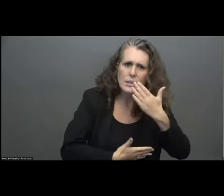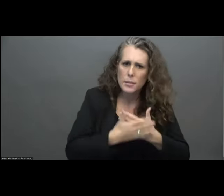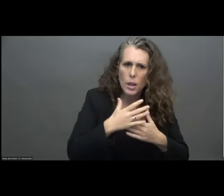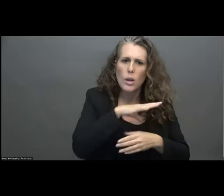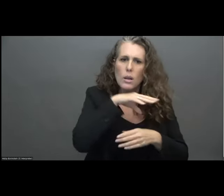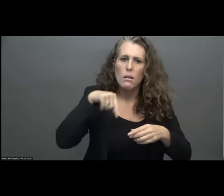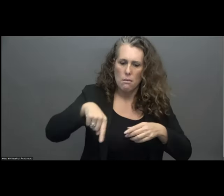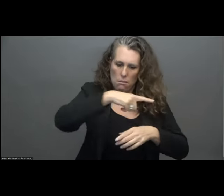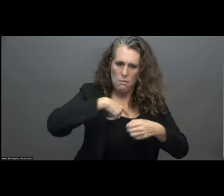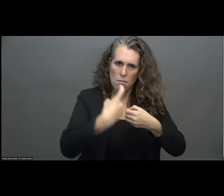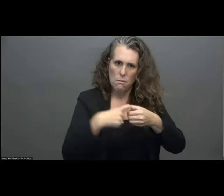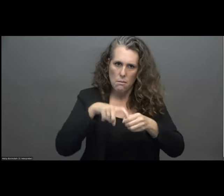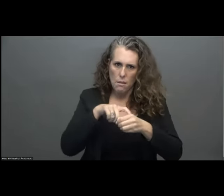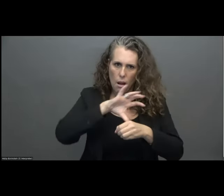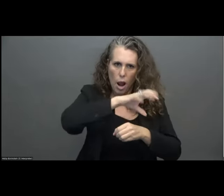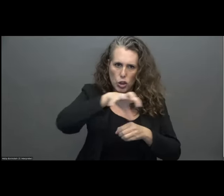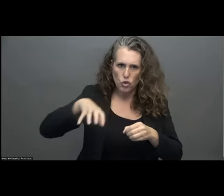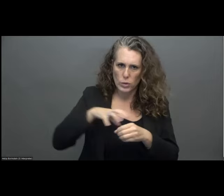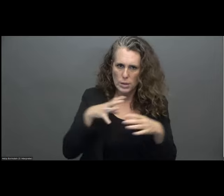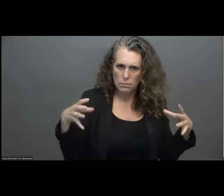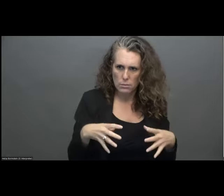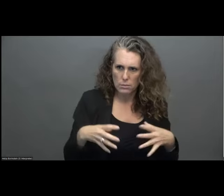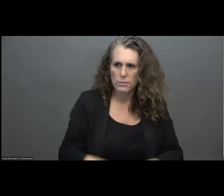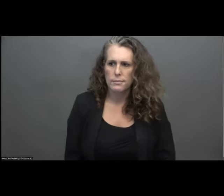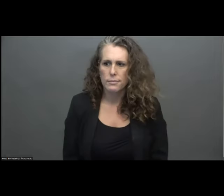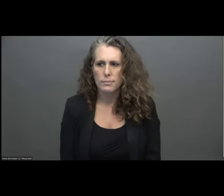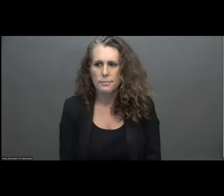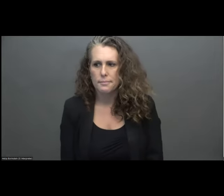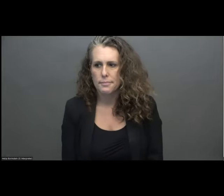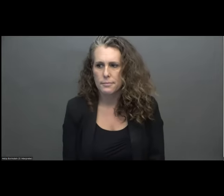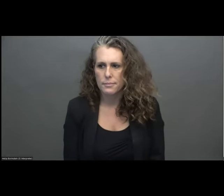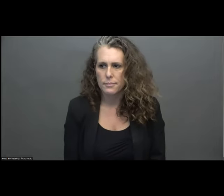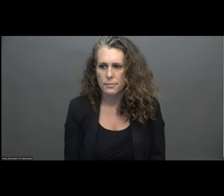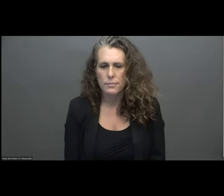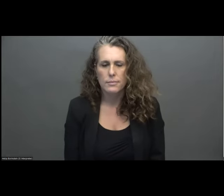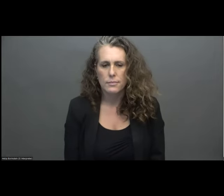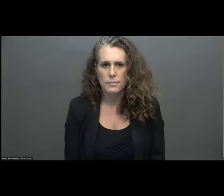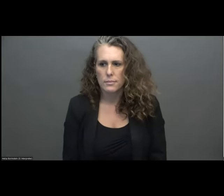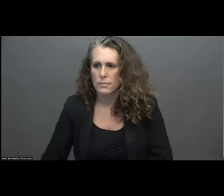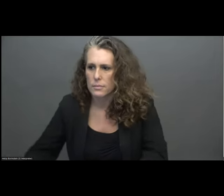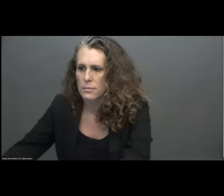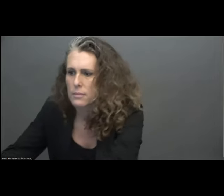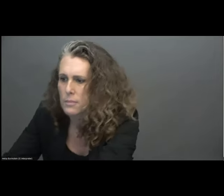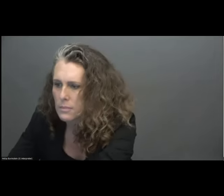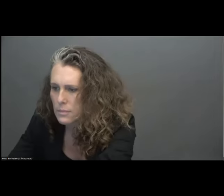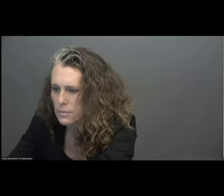16:10:45 Your place he can I can show it three or sip tea.